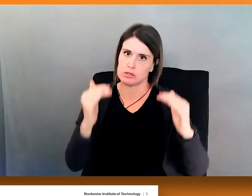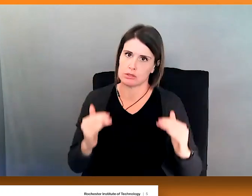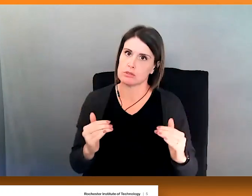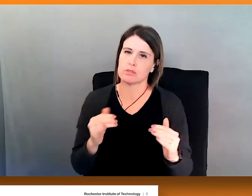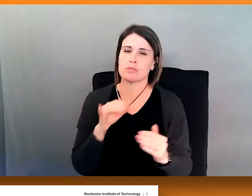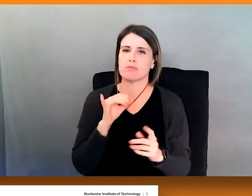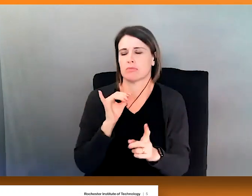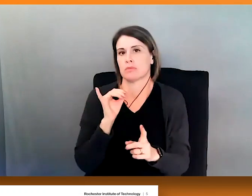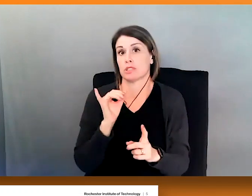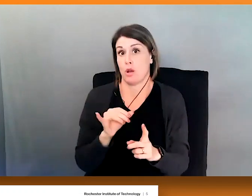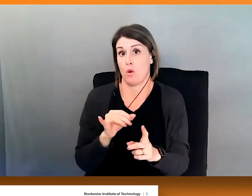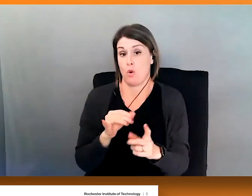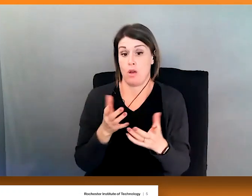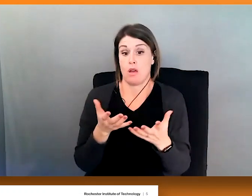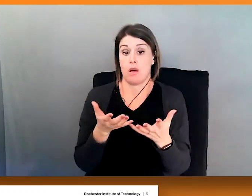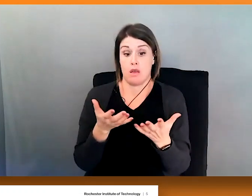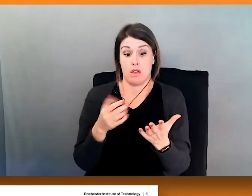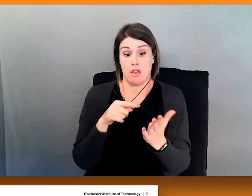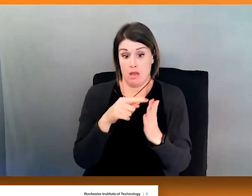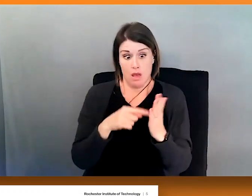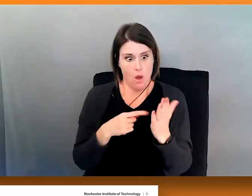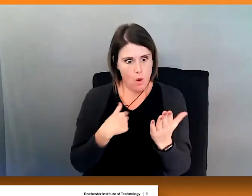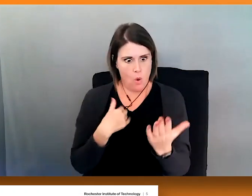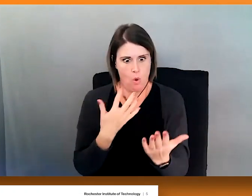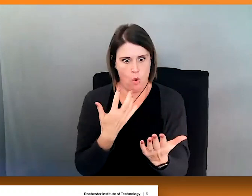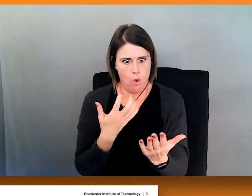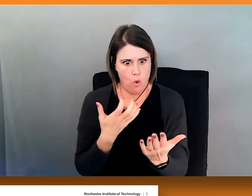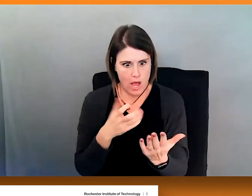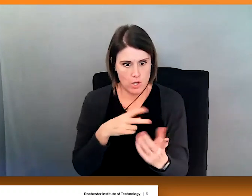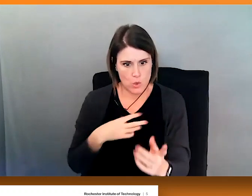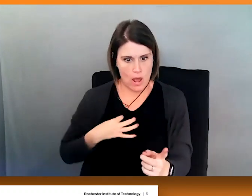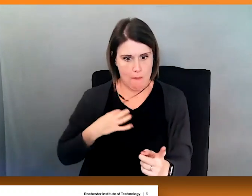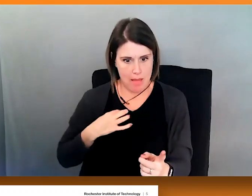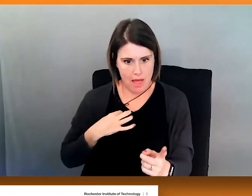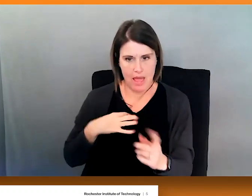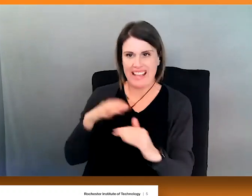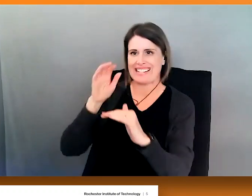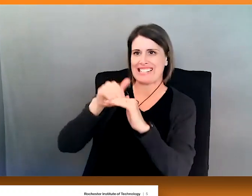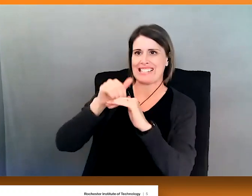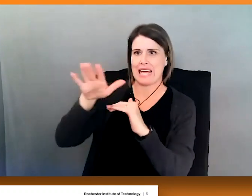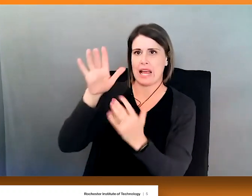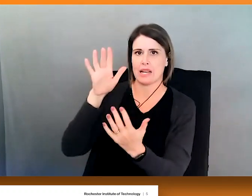and you want to send that to SRS as soon as possible even if you don't know if you're going to apply.